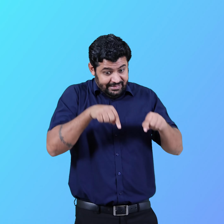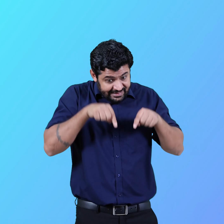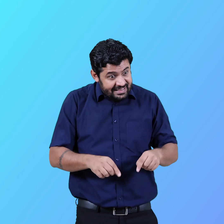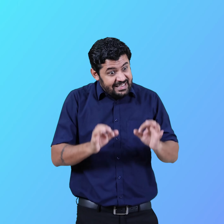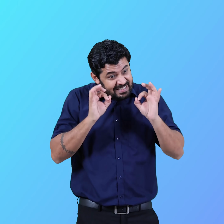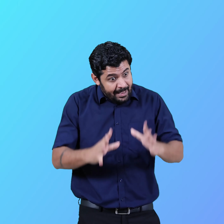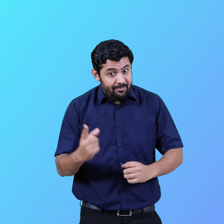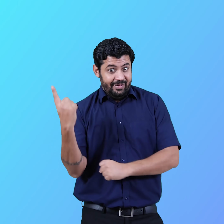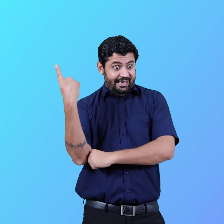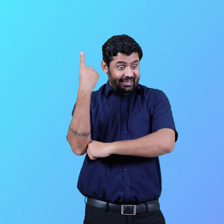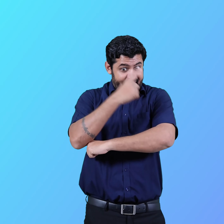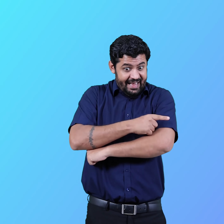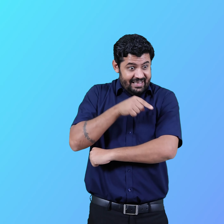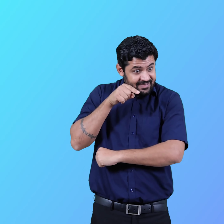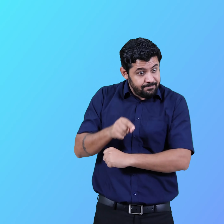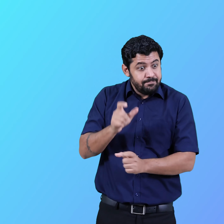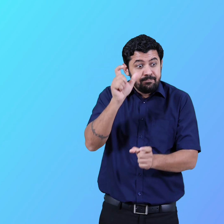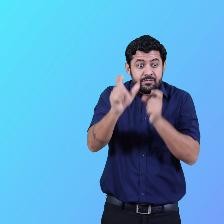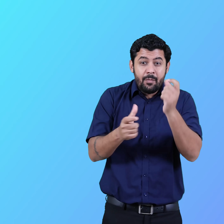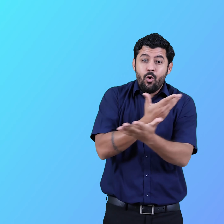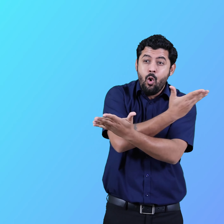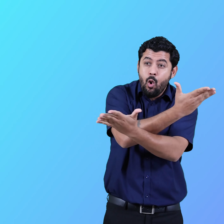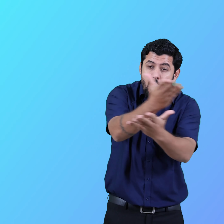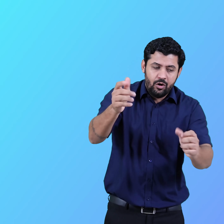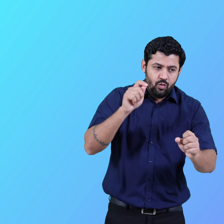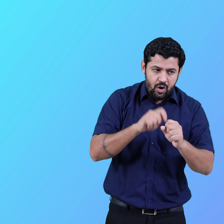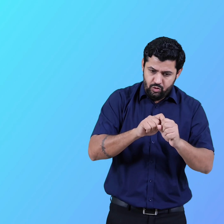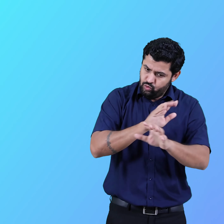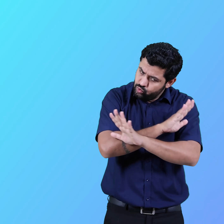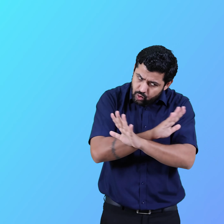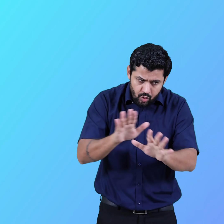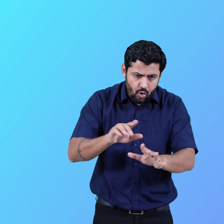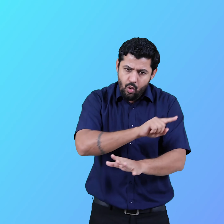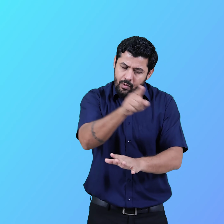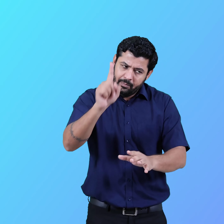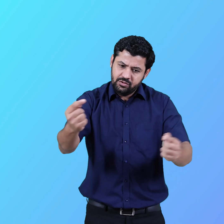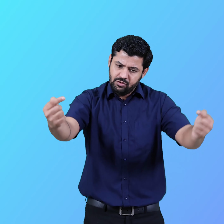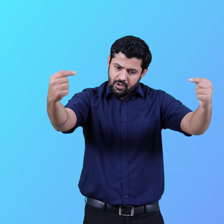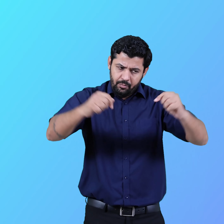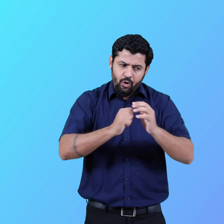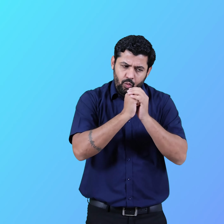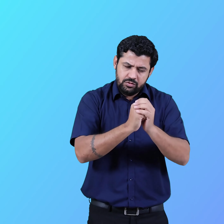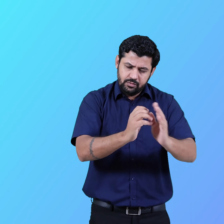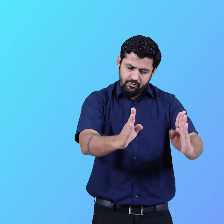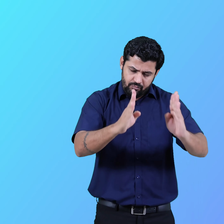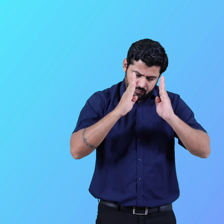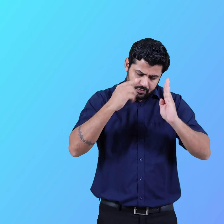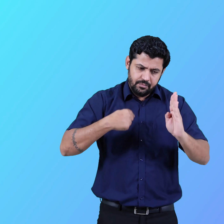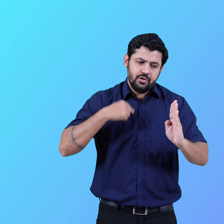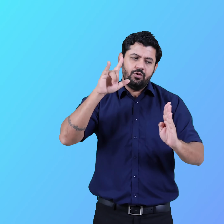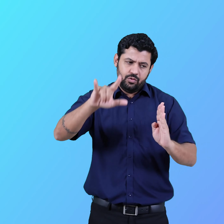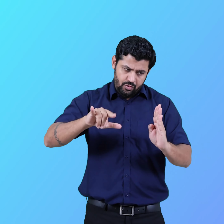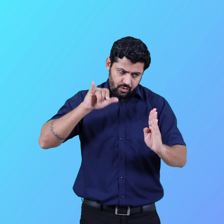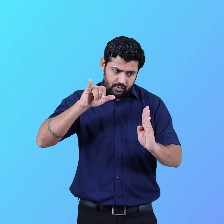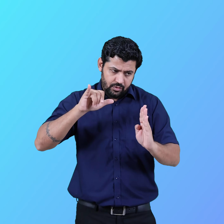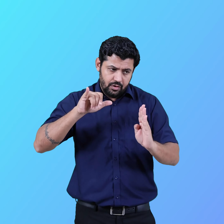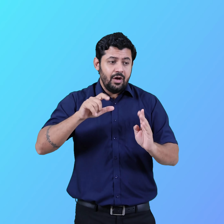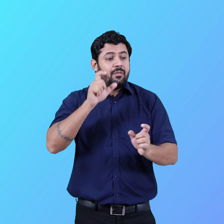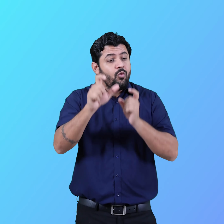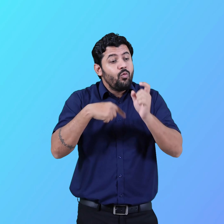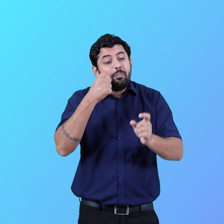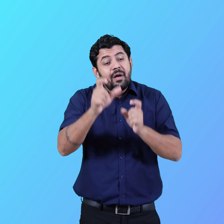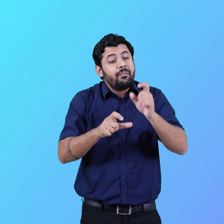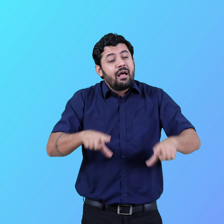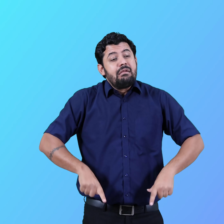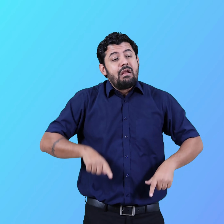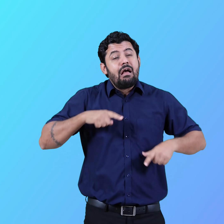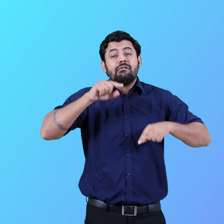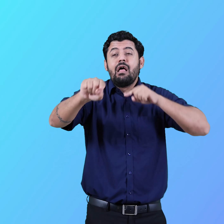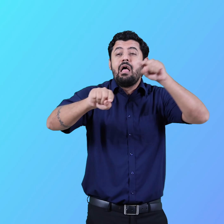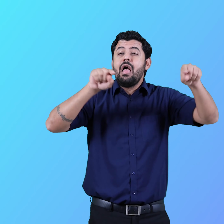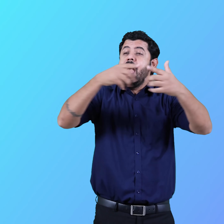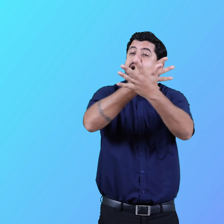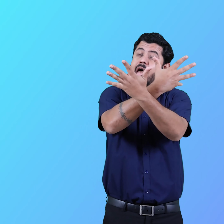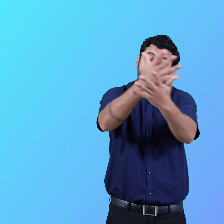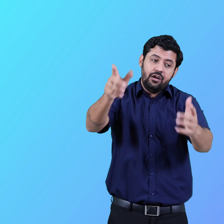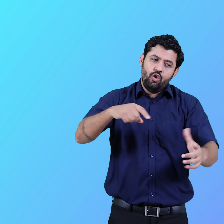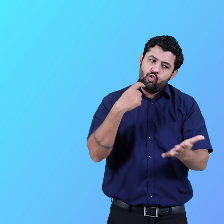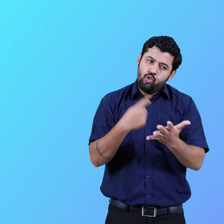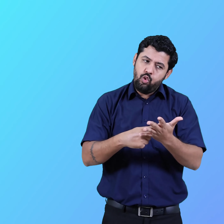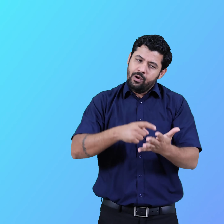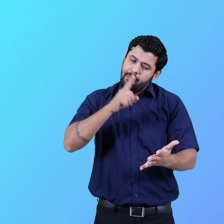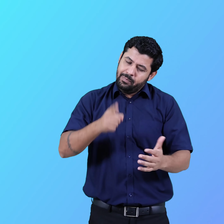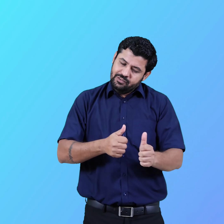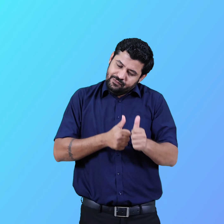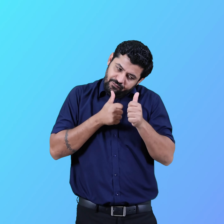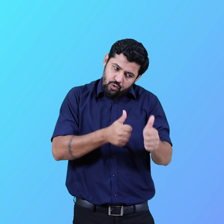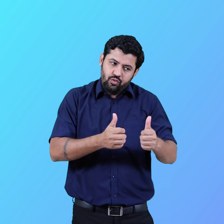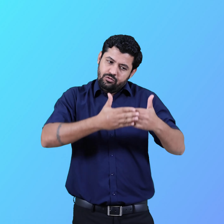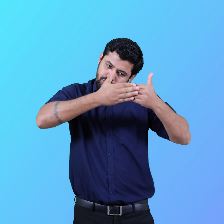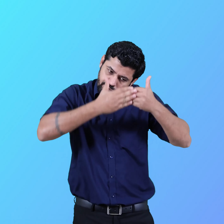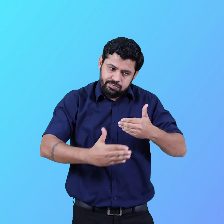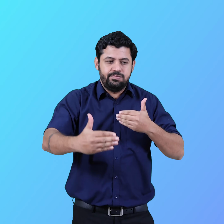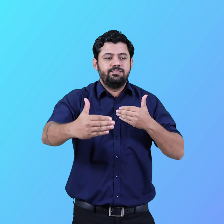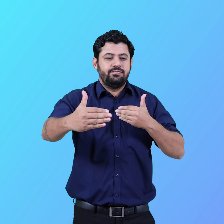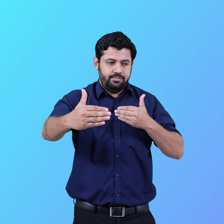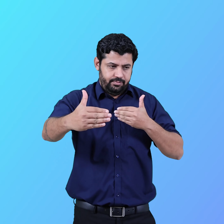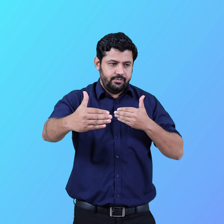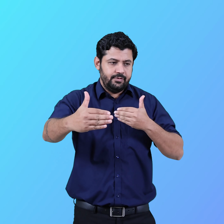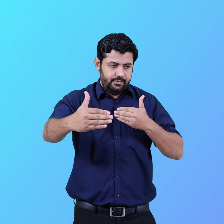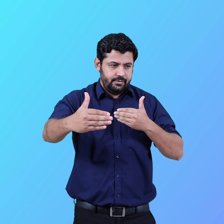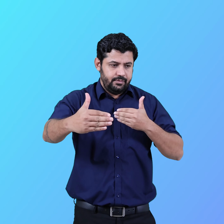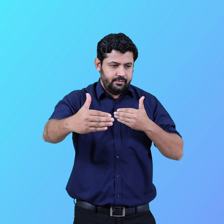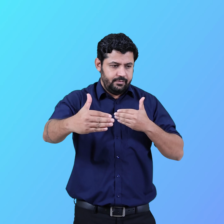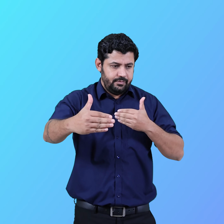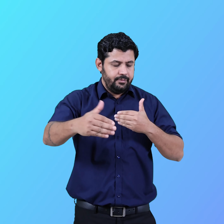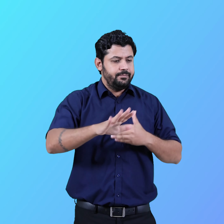On that same day you will call a holy meeting. You must not do any work. This law continues forever, wherever you live.